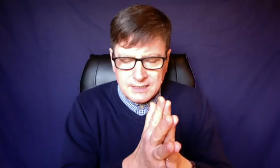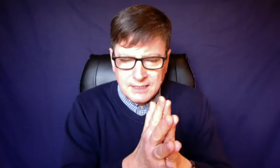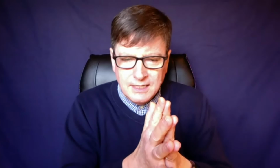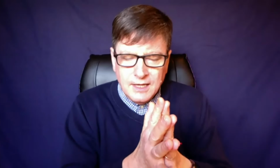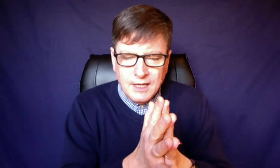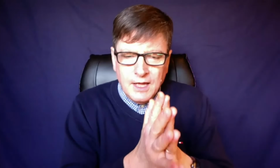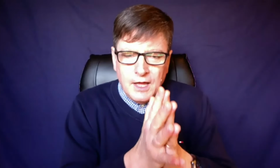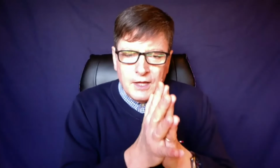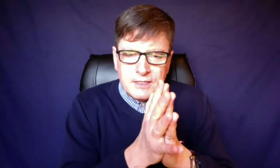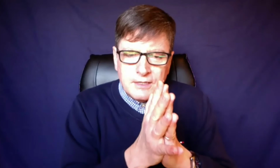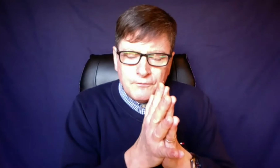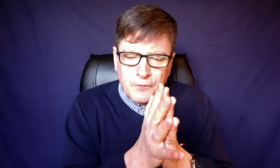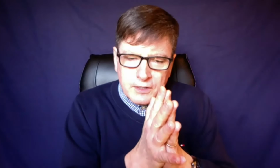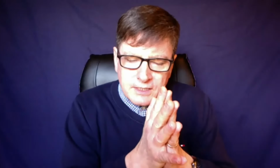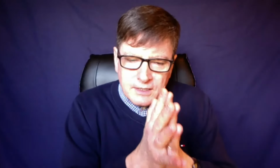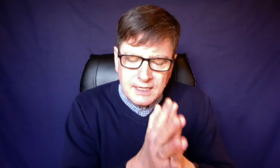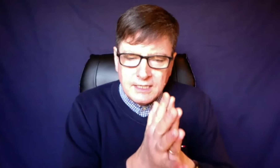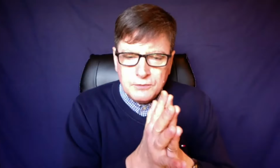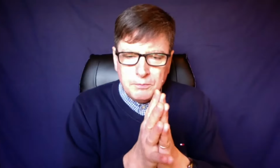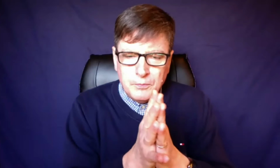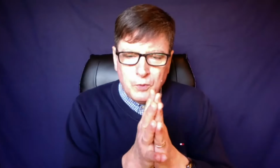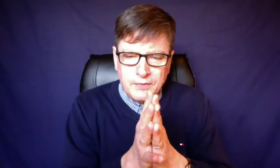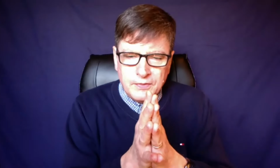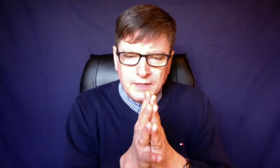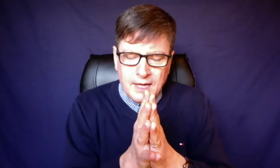So at least the hands are